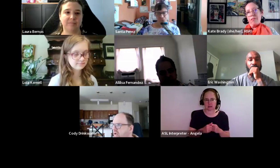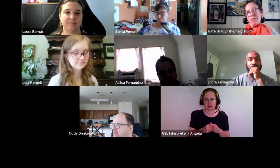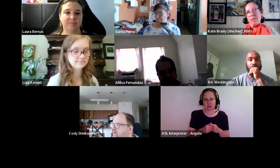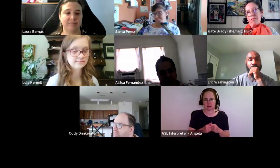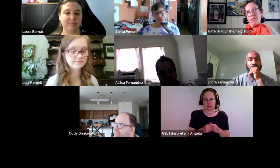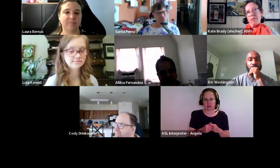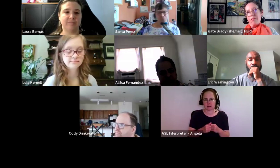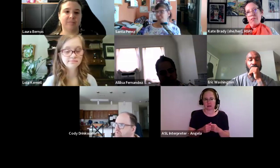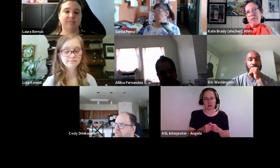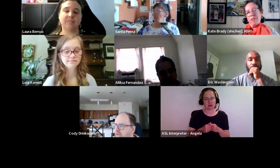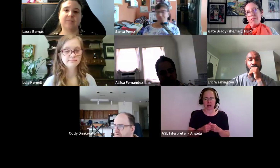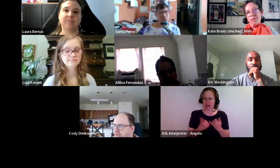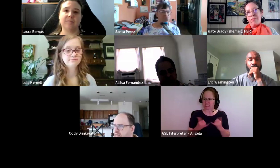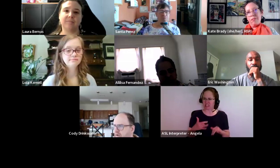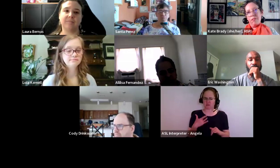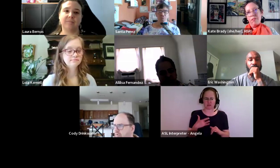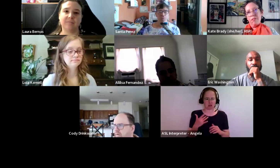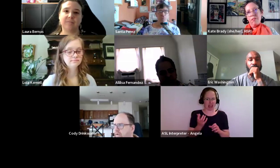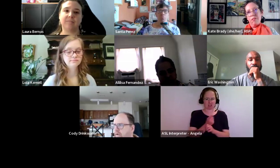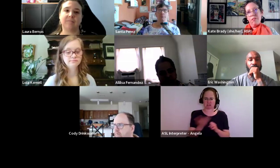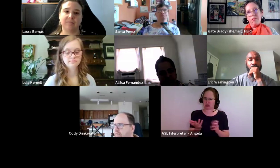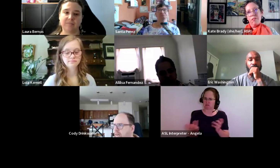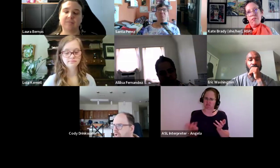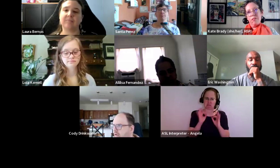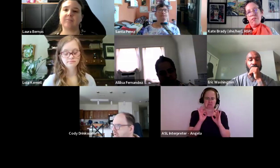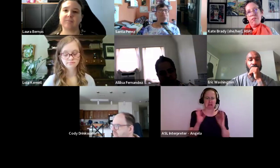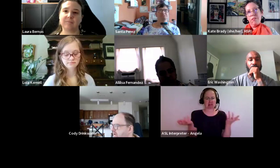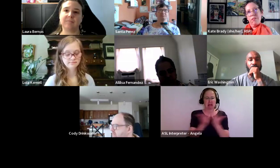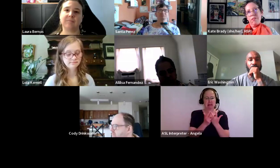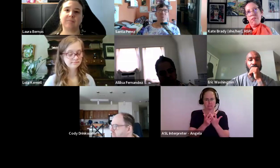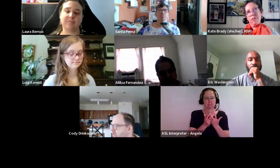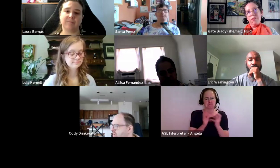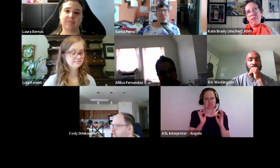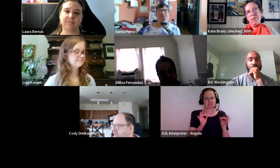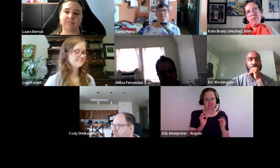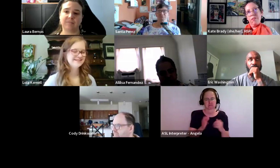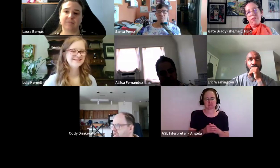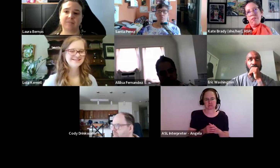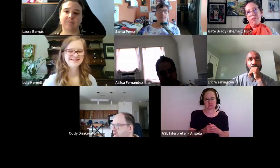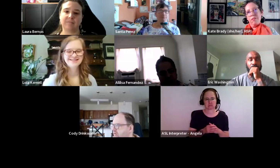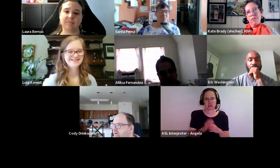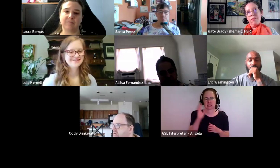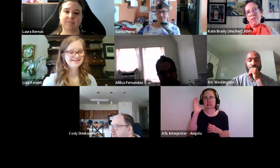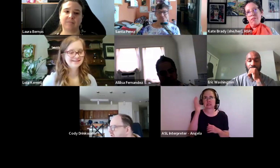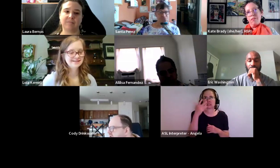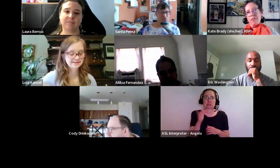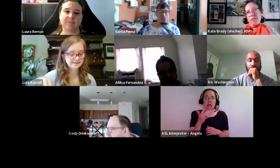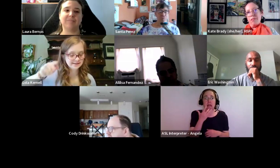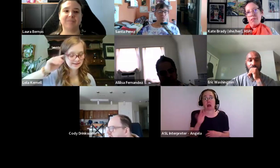day, like there was just everything lined up correctly. And a lot of it almost kind of seems like more like luck, you